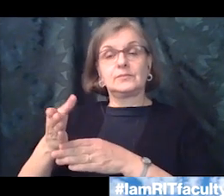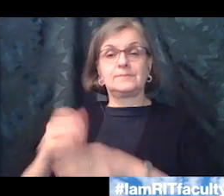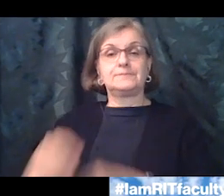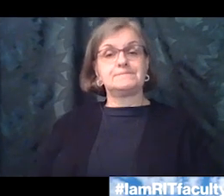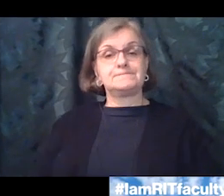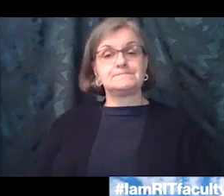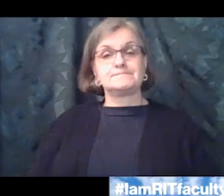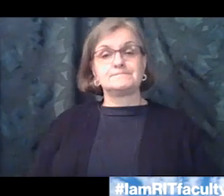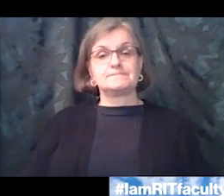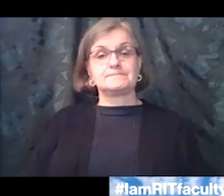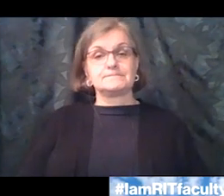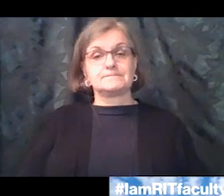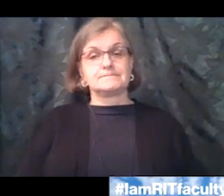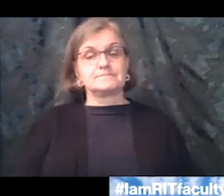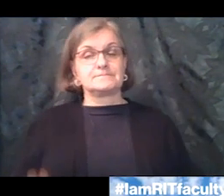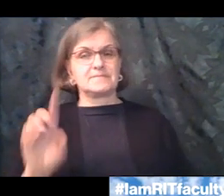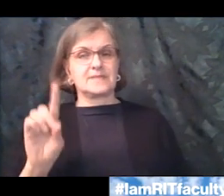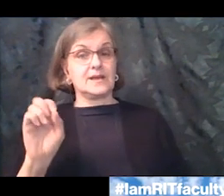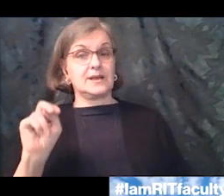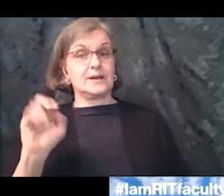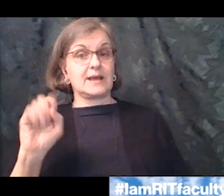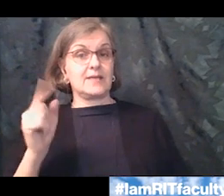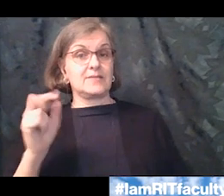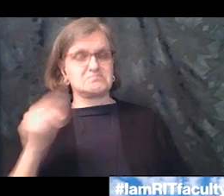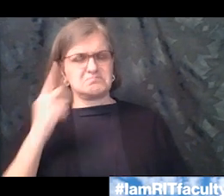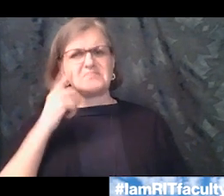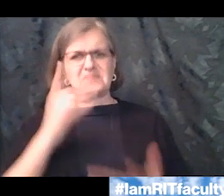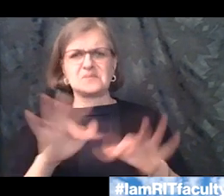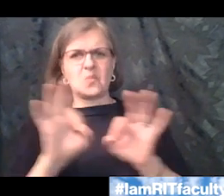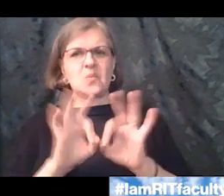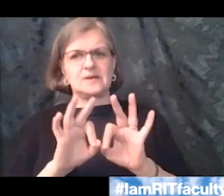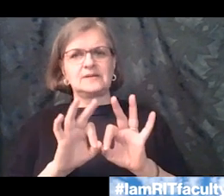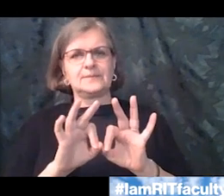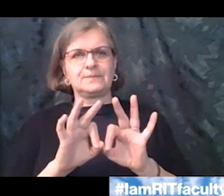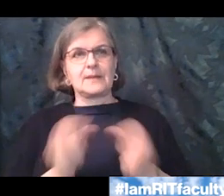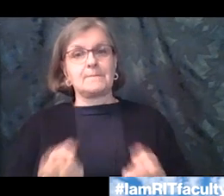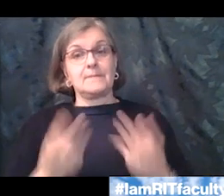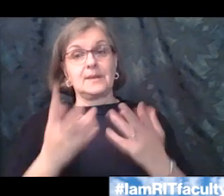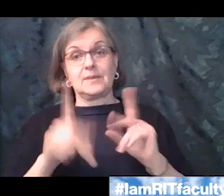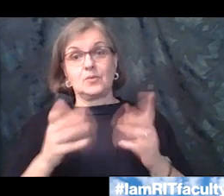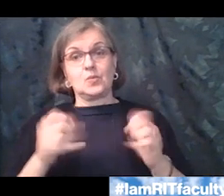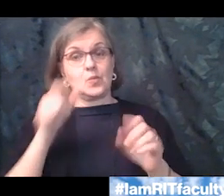Yeah, no I think that's certainly important and as many individuals who will watch this video,